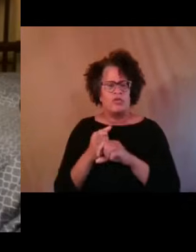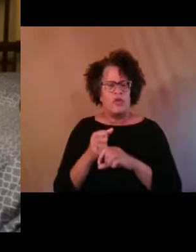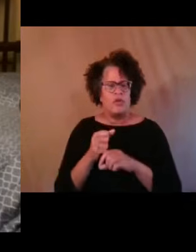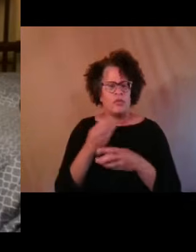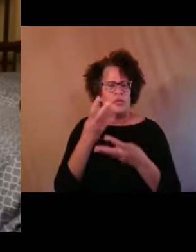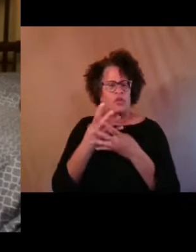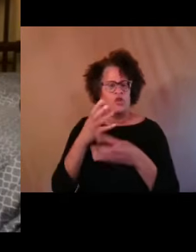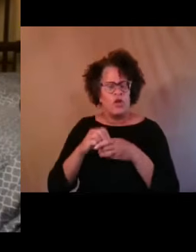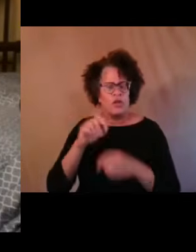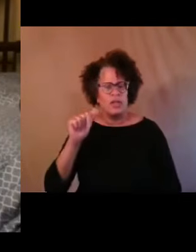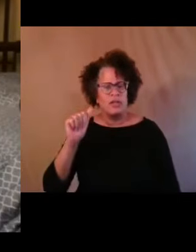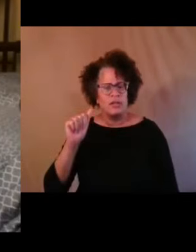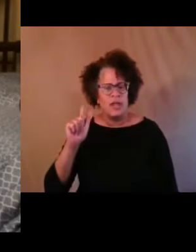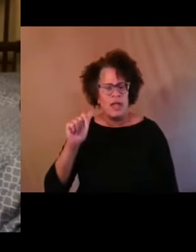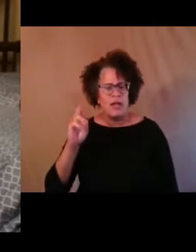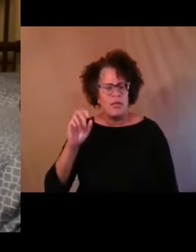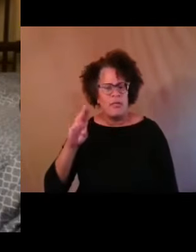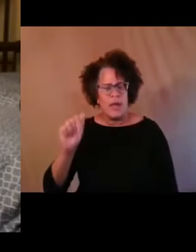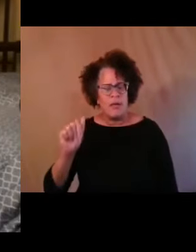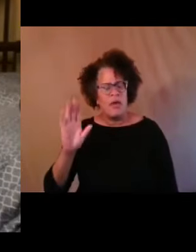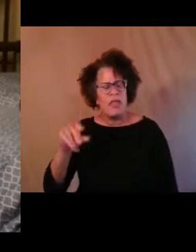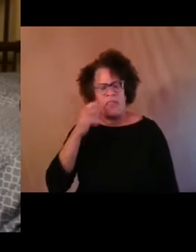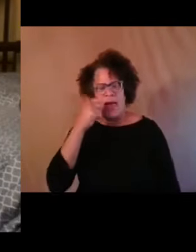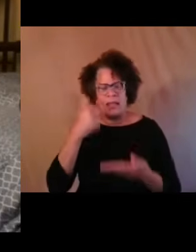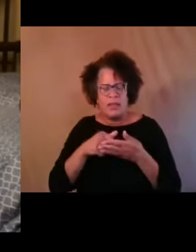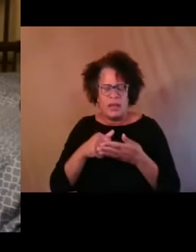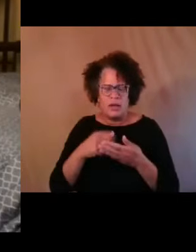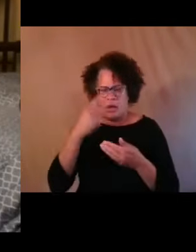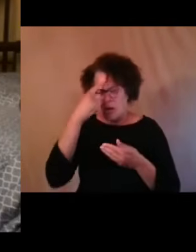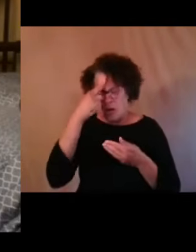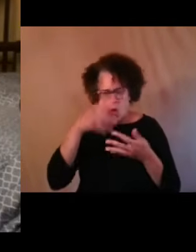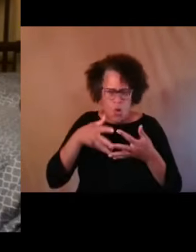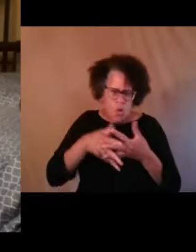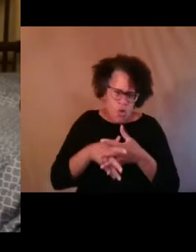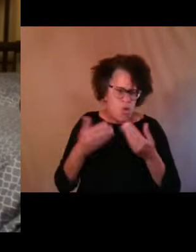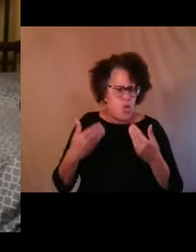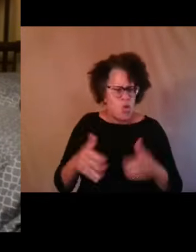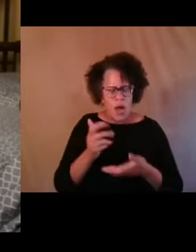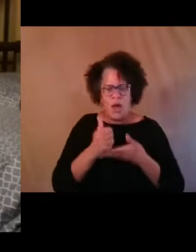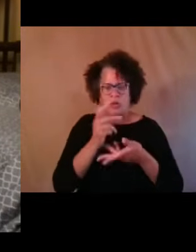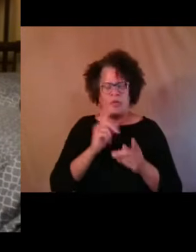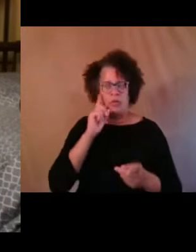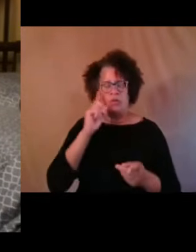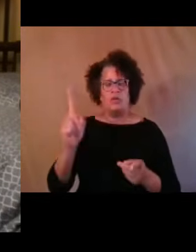that letter resonated with people and helped them see a different narrative path forward